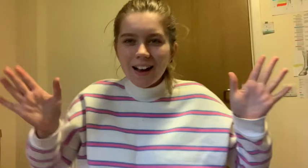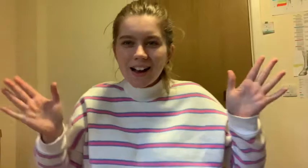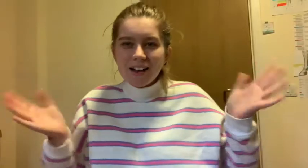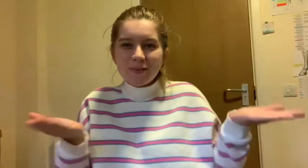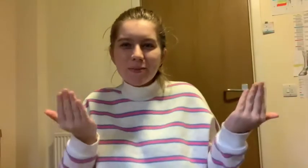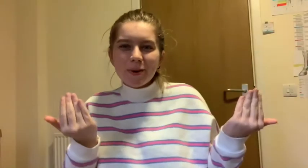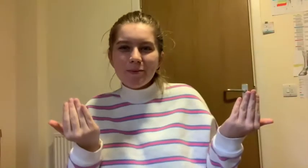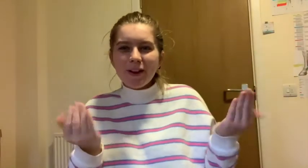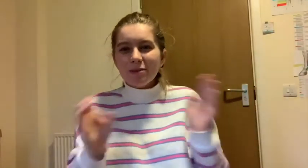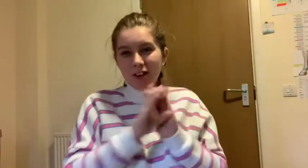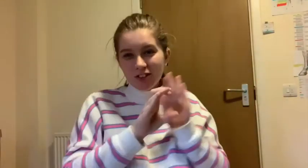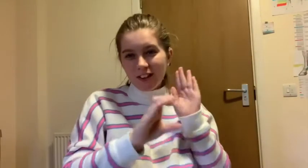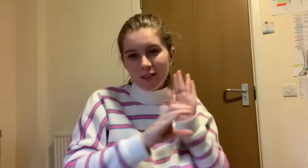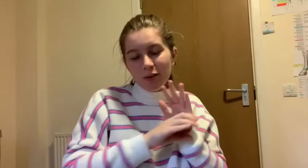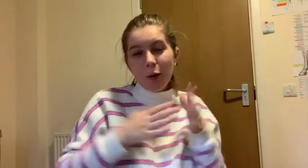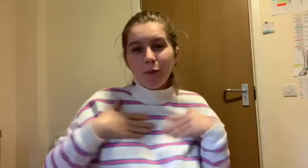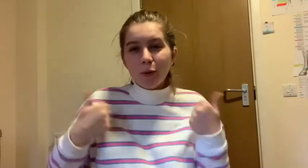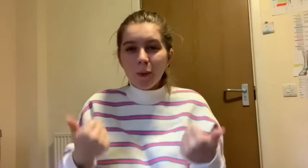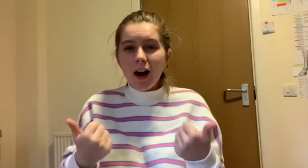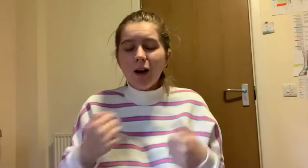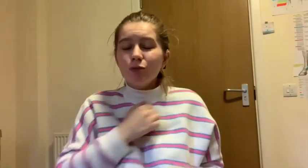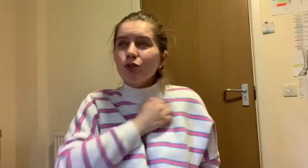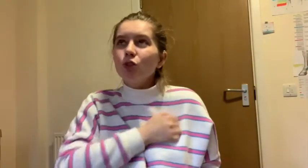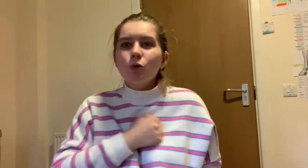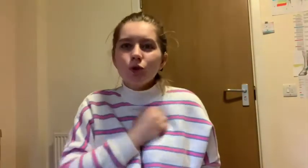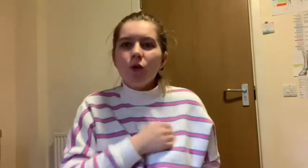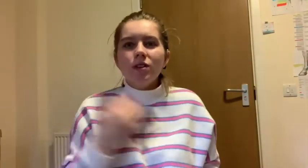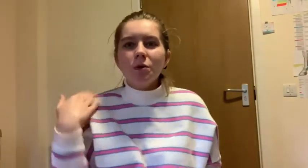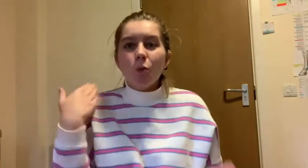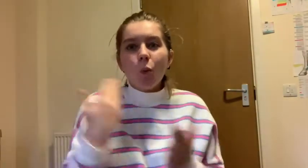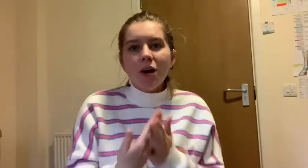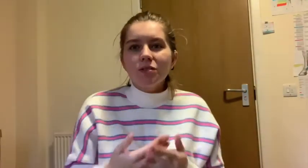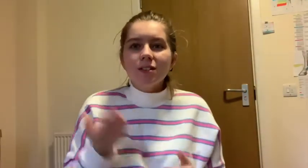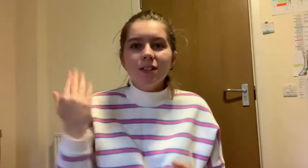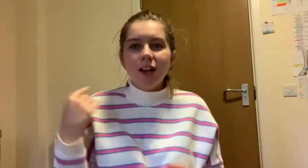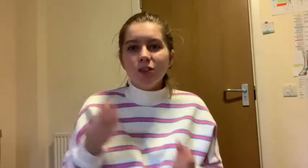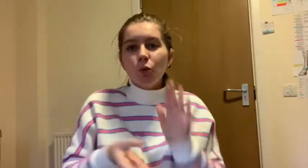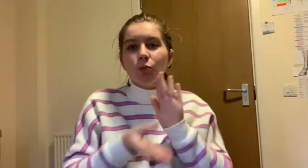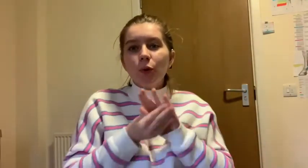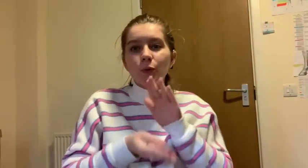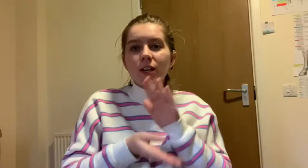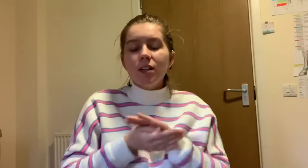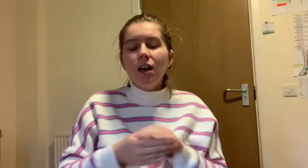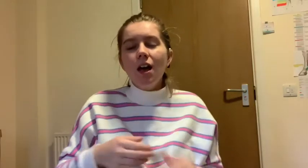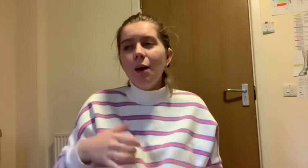Hiya everyone! Welcome back to my channel. So sorry for not uploading, it has been a while.